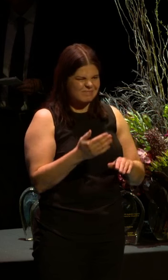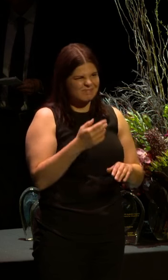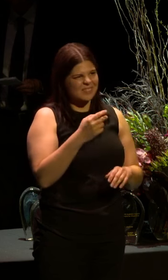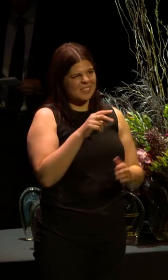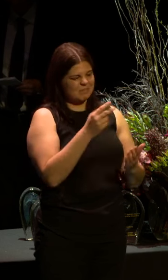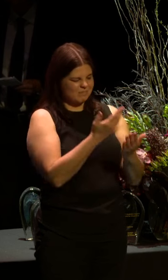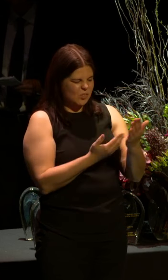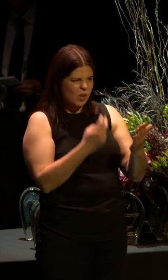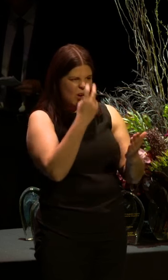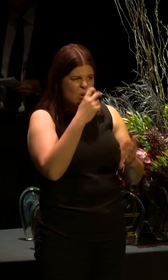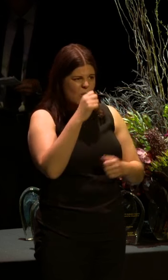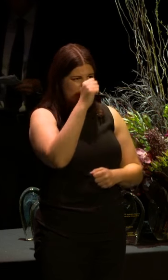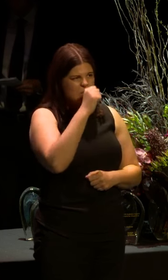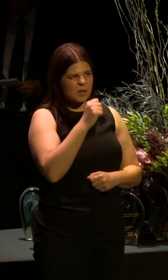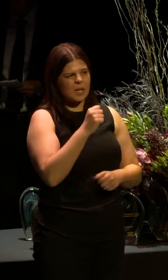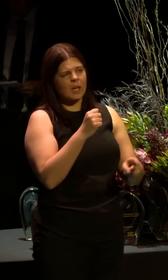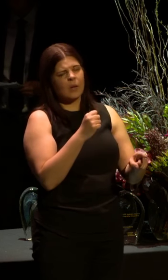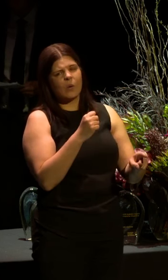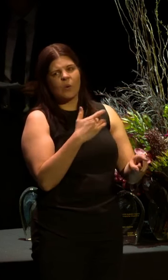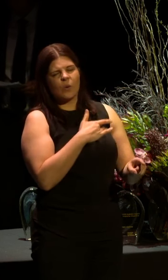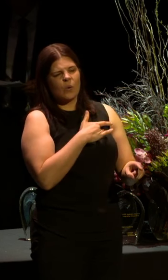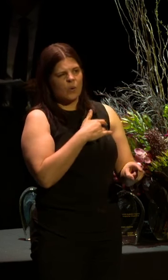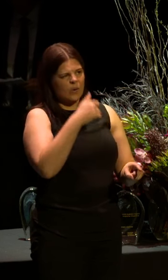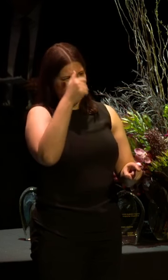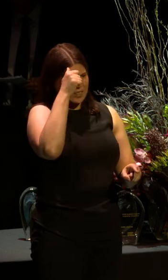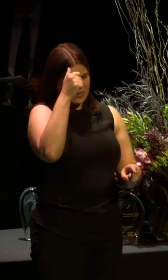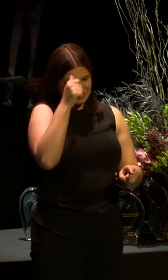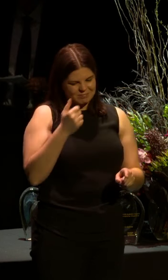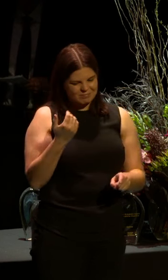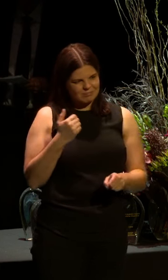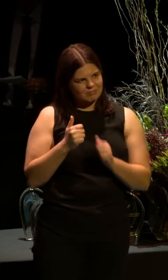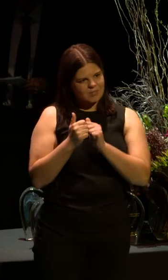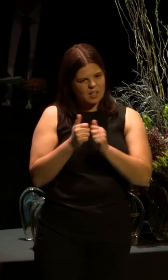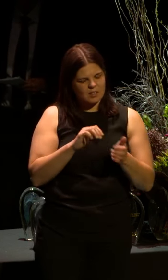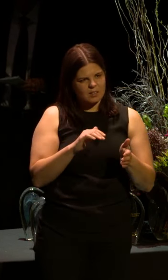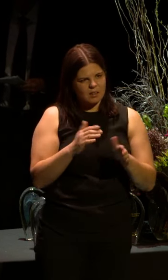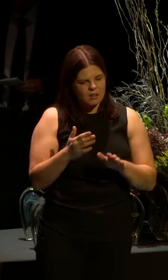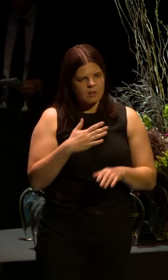you do, when you glimpse mortality, get to taste life a little bit more richly